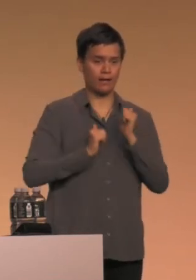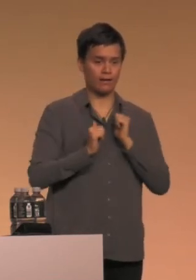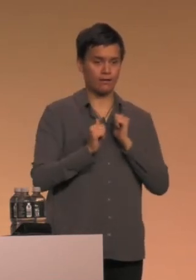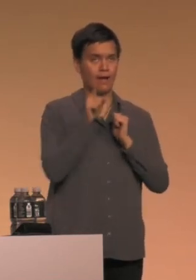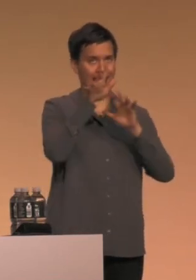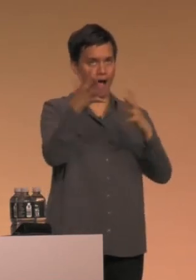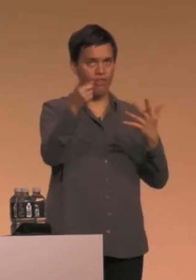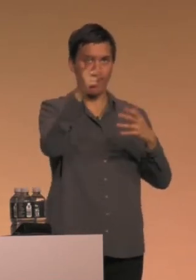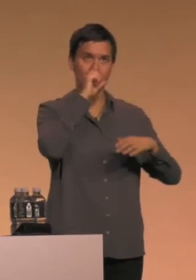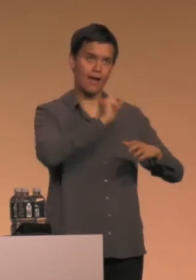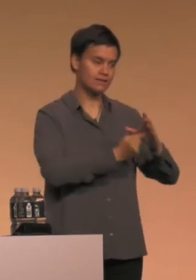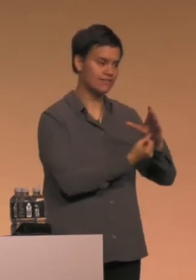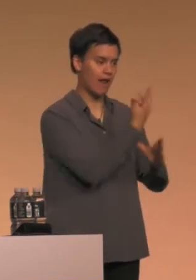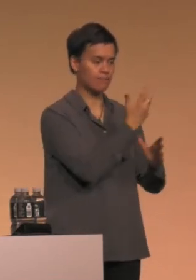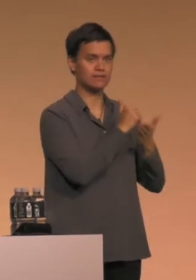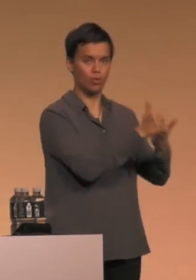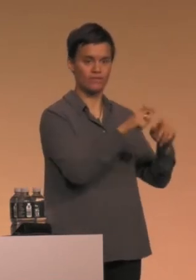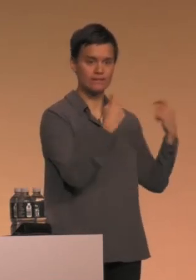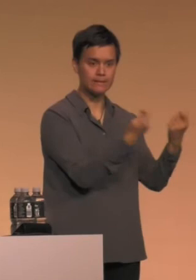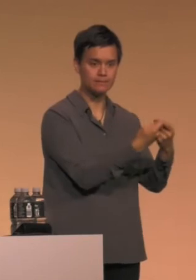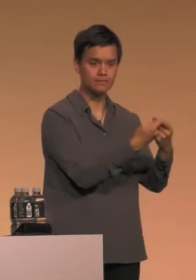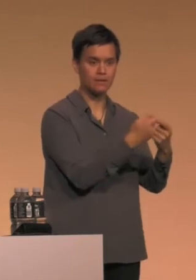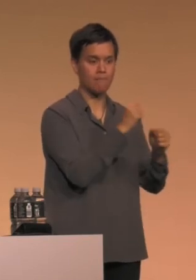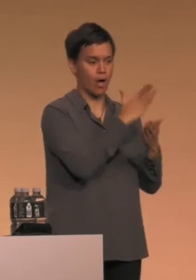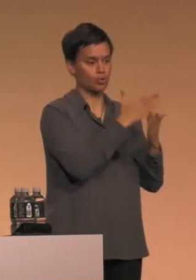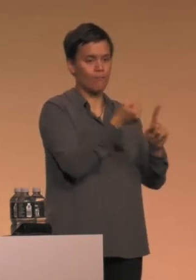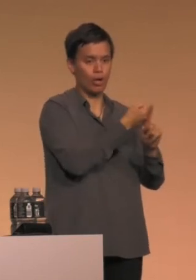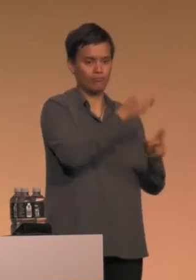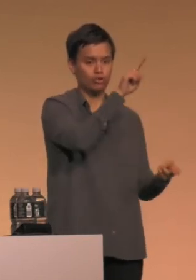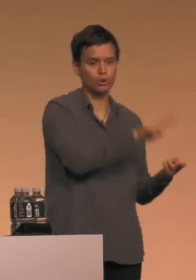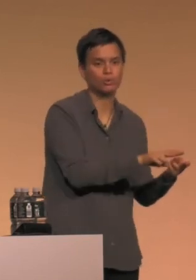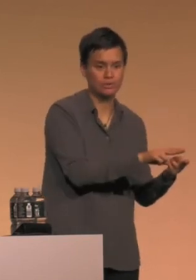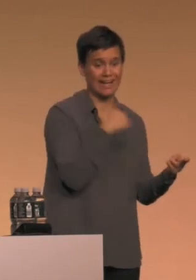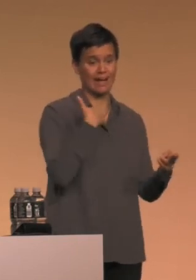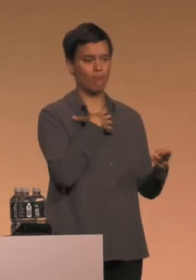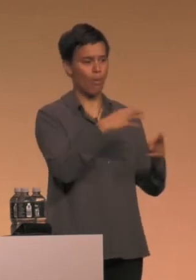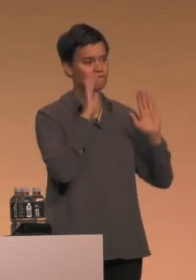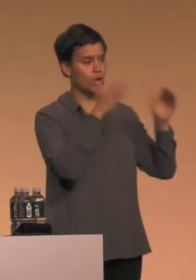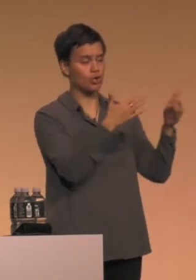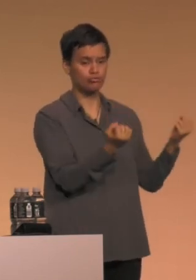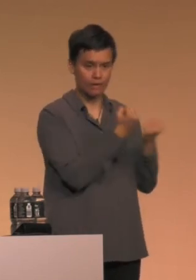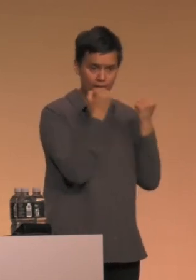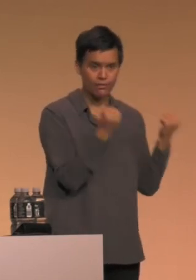and reduce bullying. We need to focus on strengths and focus on how and why things